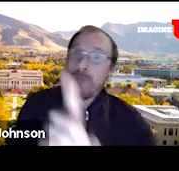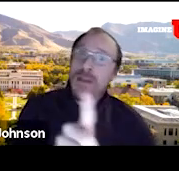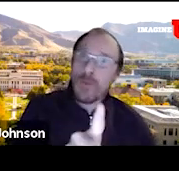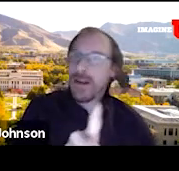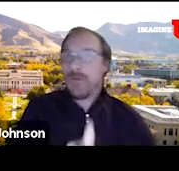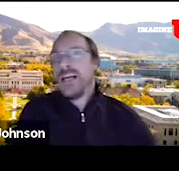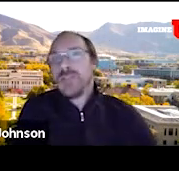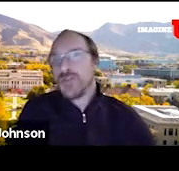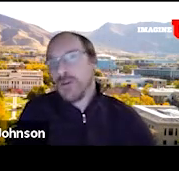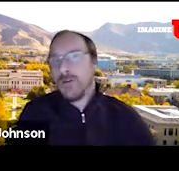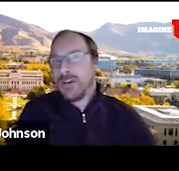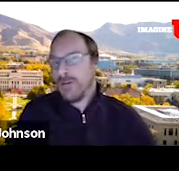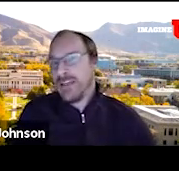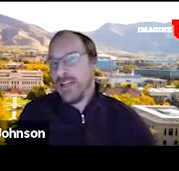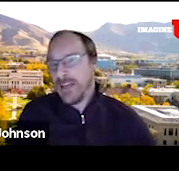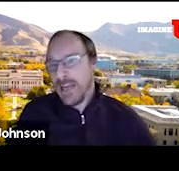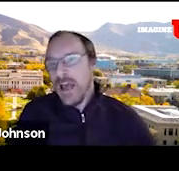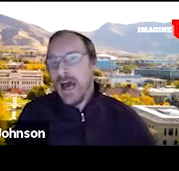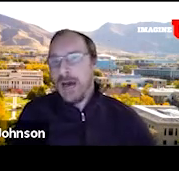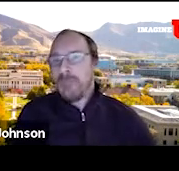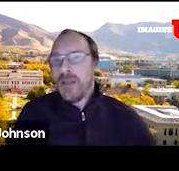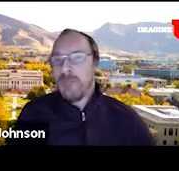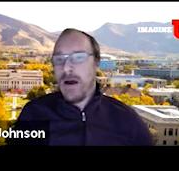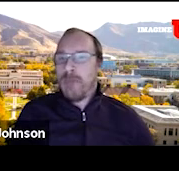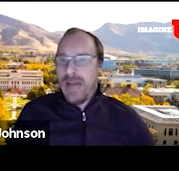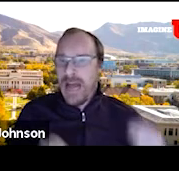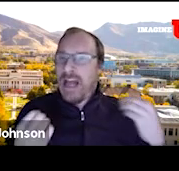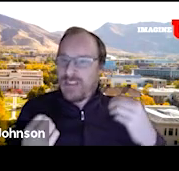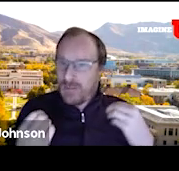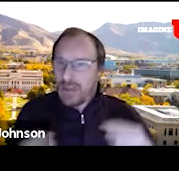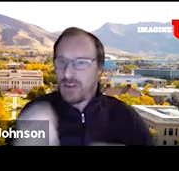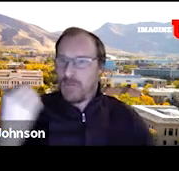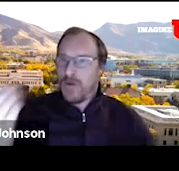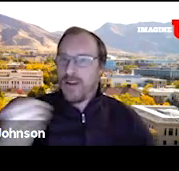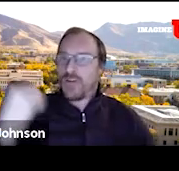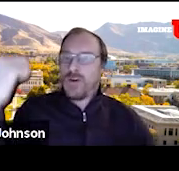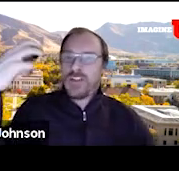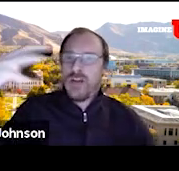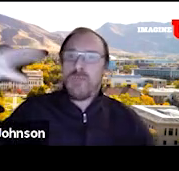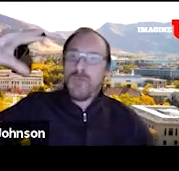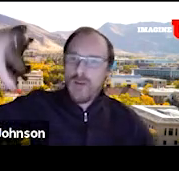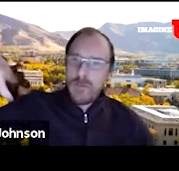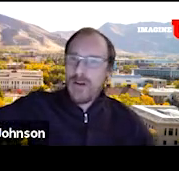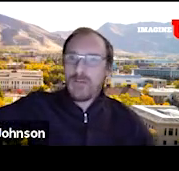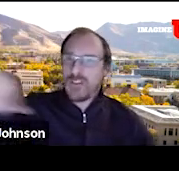By the way, you're allowed to struggle in your identity. But as long as you're moving towards some frame of reference